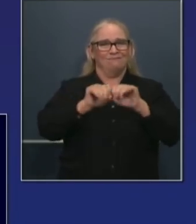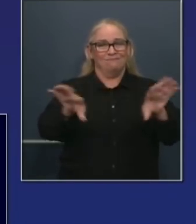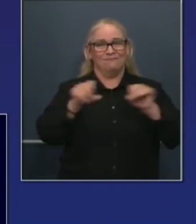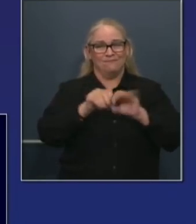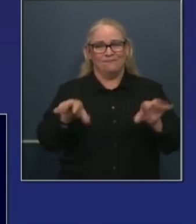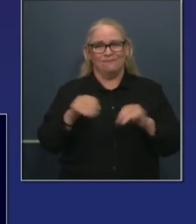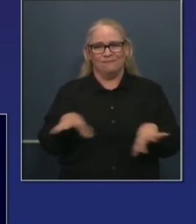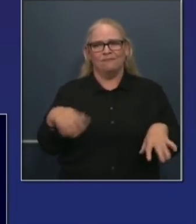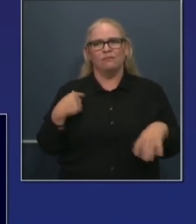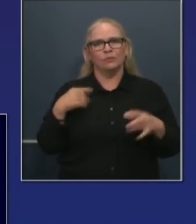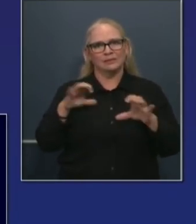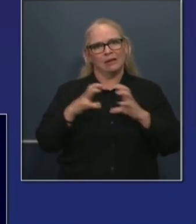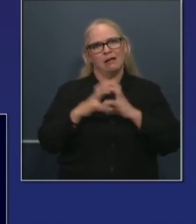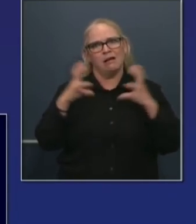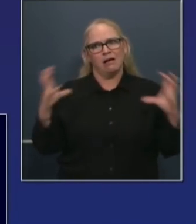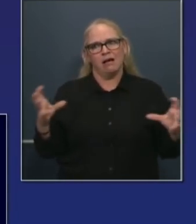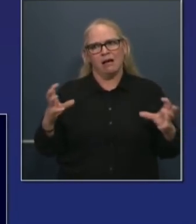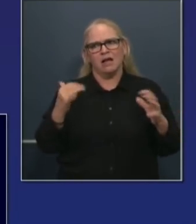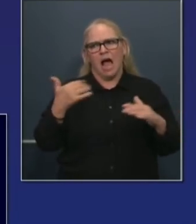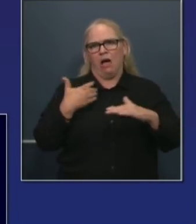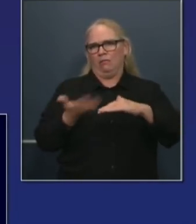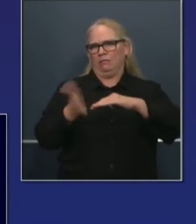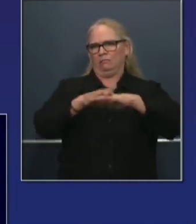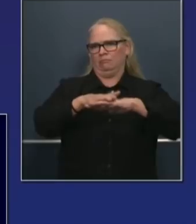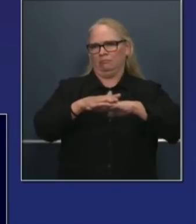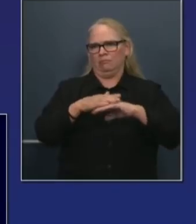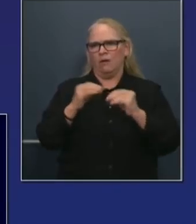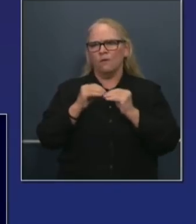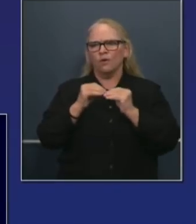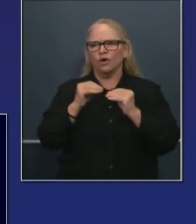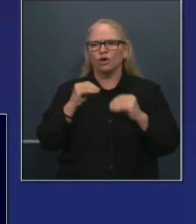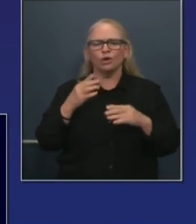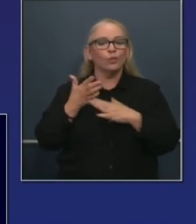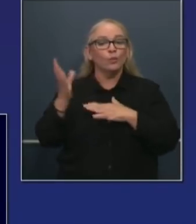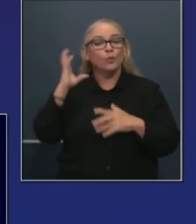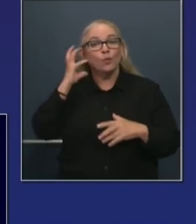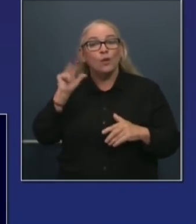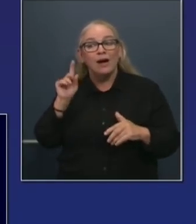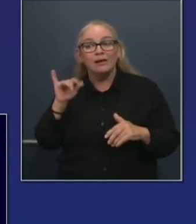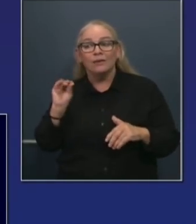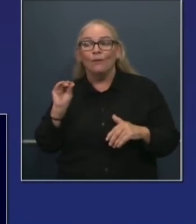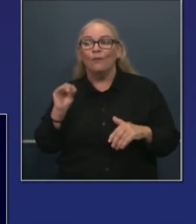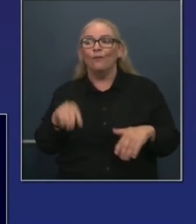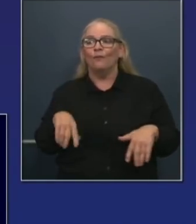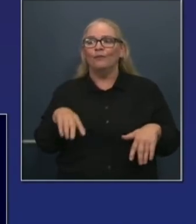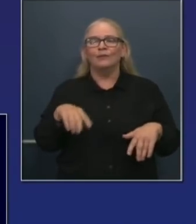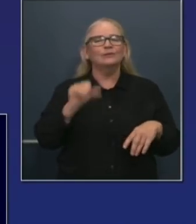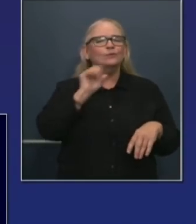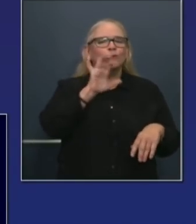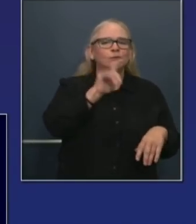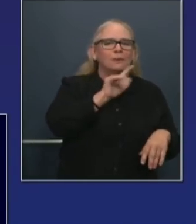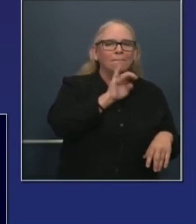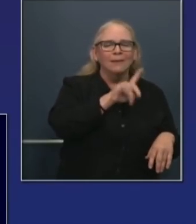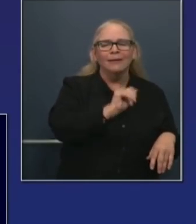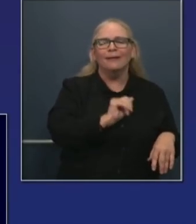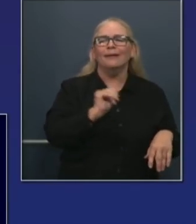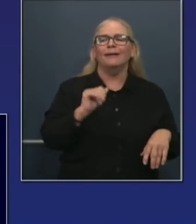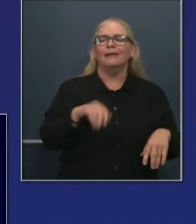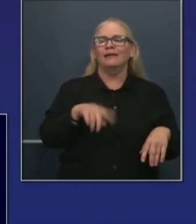CONTRIBUTION TO THE STATE AND OUR NATION. WE'VE DONE A LOT AND SIGNIFICANTLY INCREASED DIGITAL